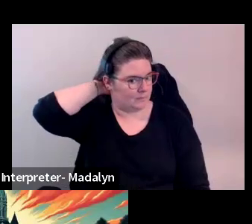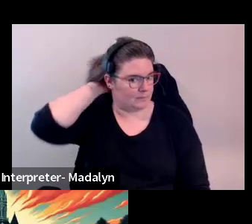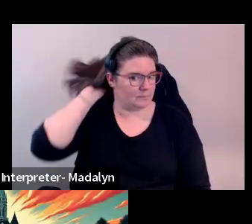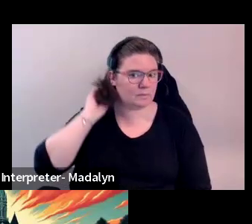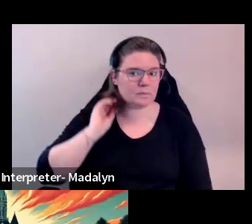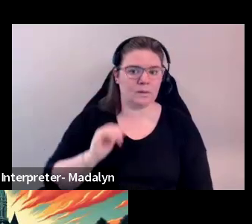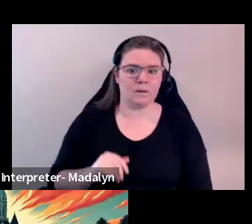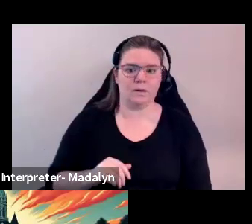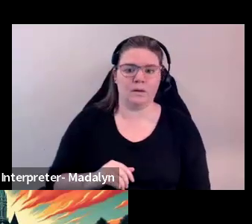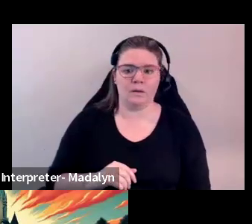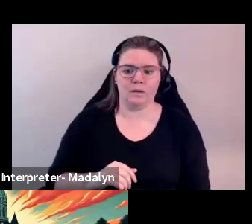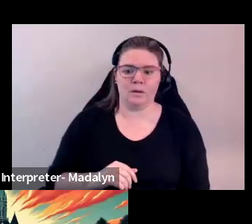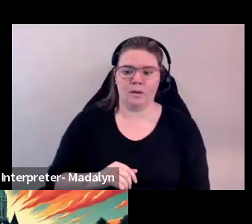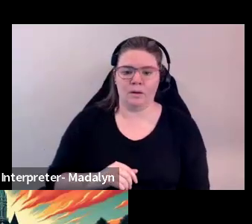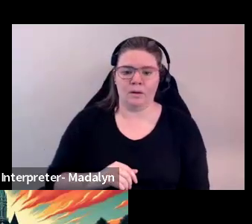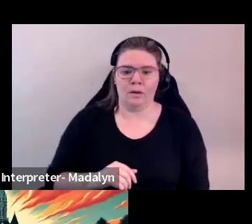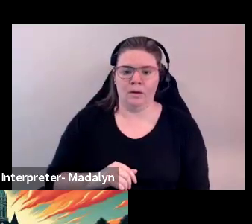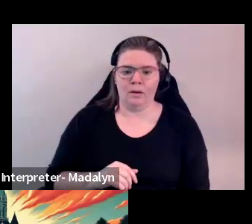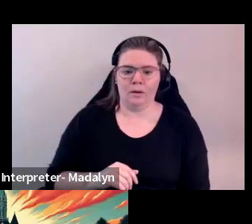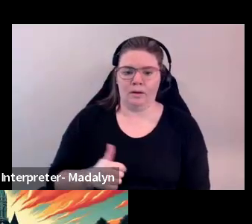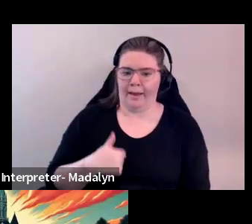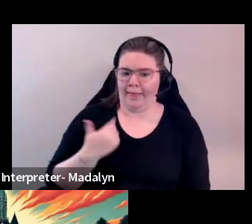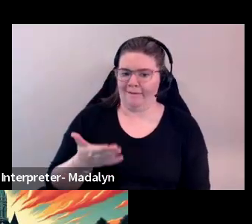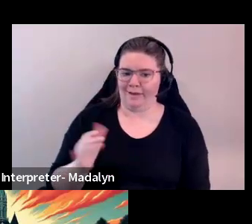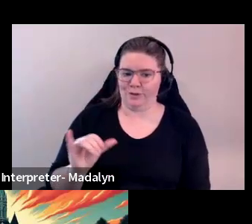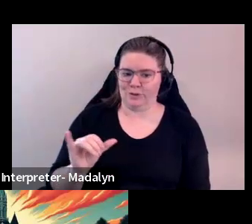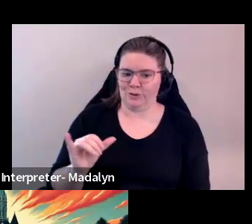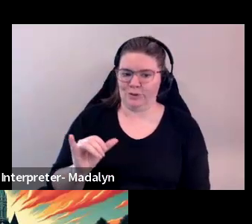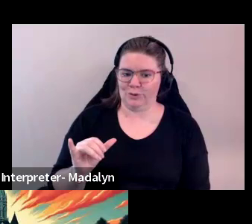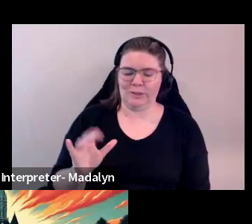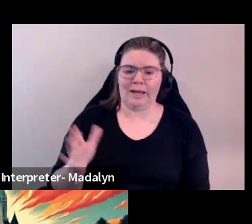Tom Olin: I don't know. I I've lived there, too. So mountain hood. But anyhow,